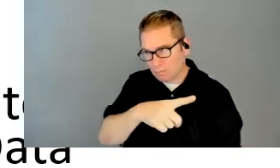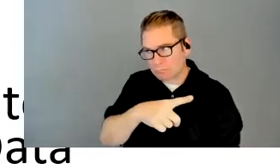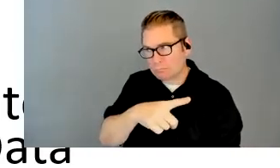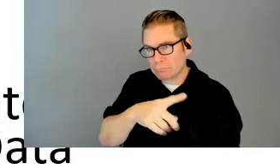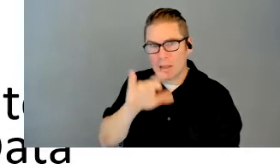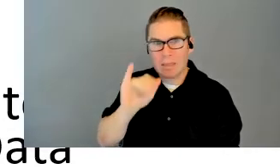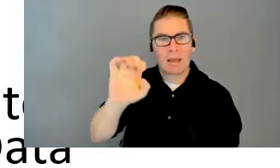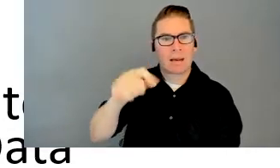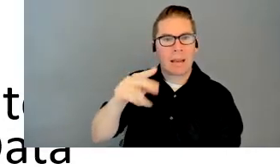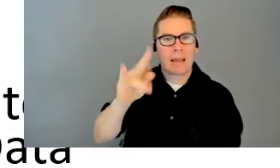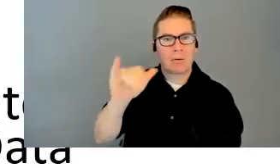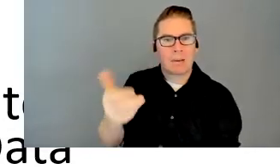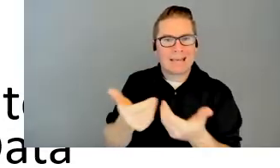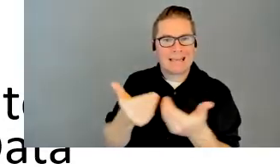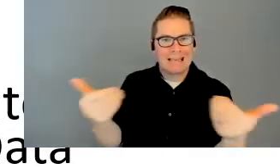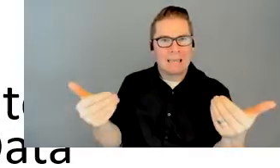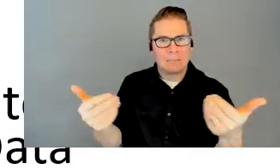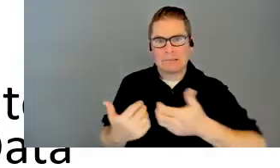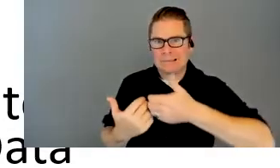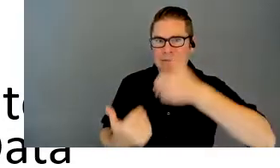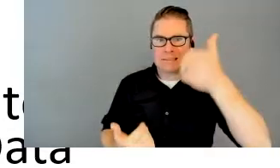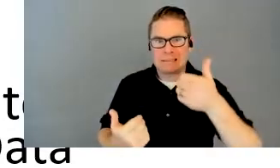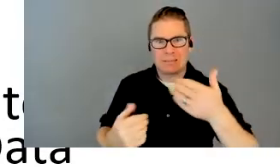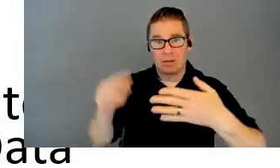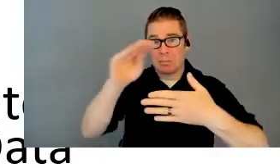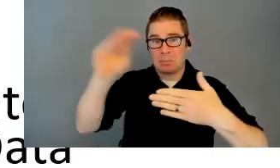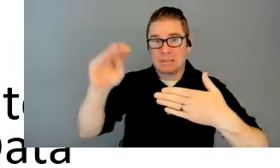And a lot of times we lose students.